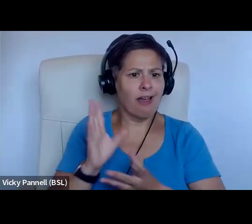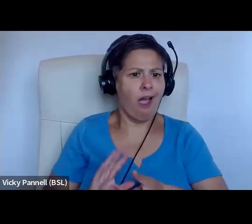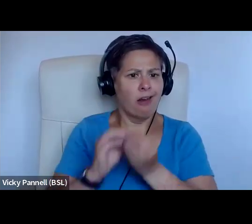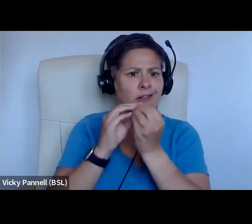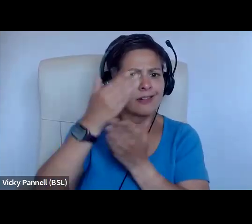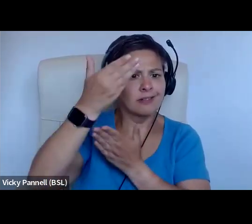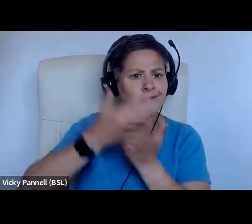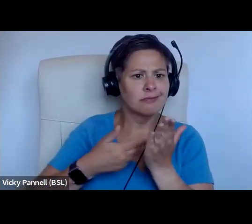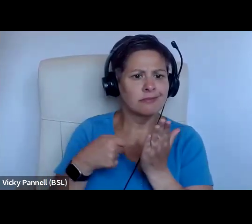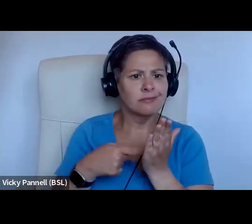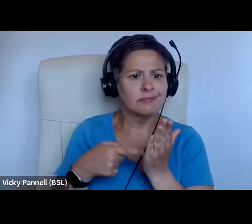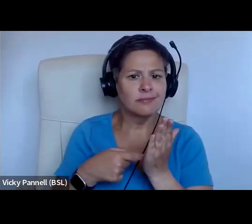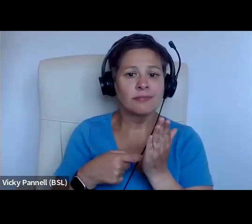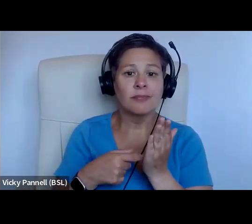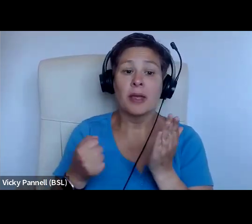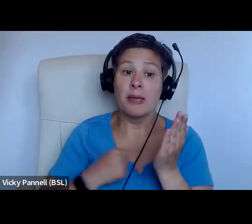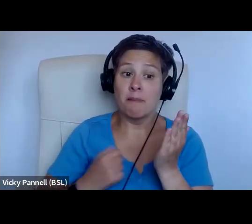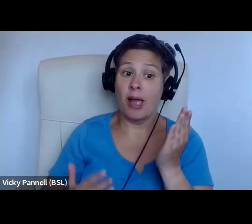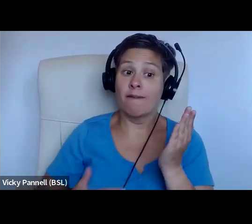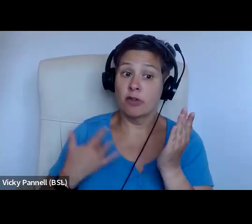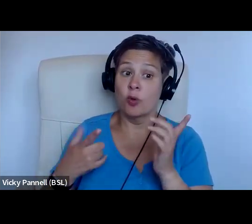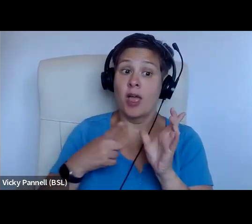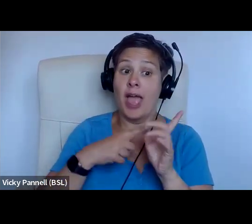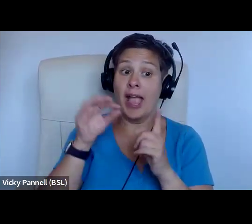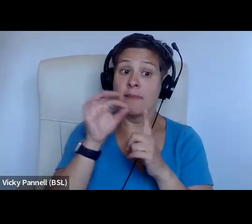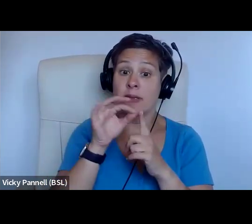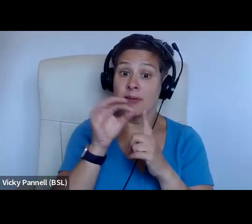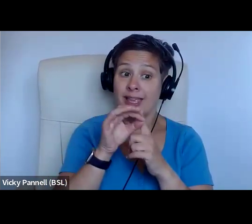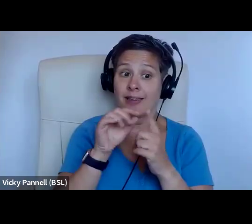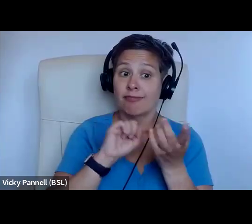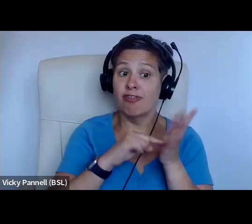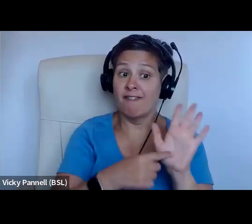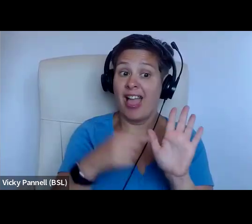from the working group comments for example on new disability